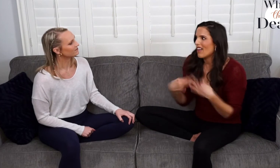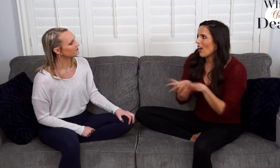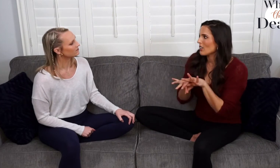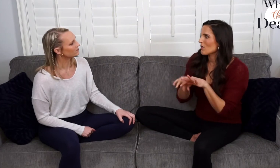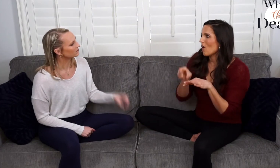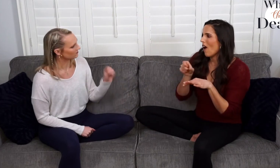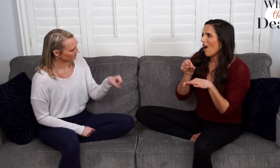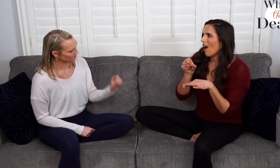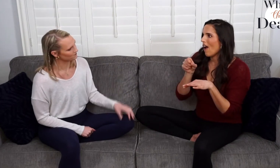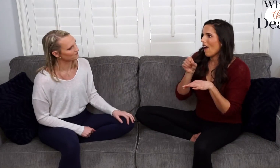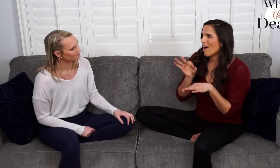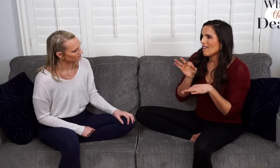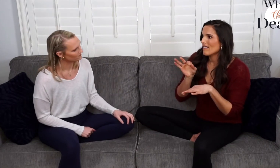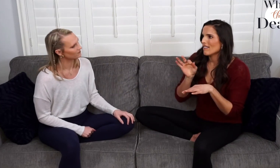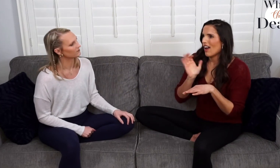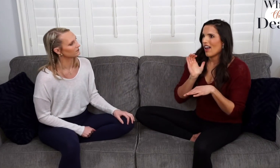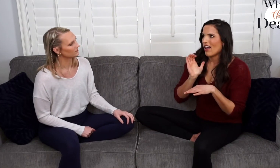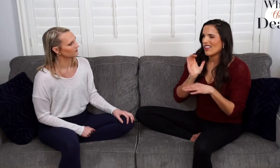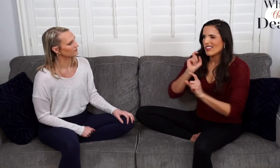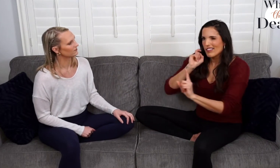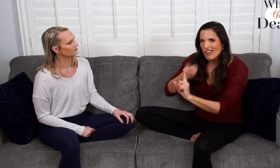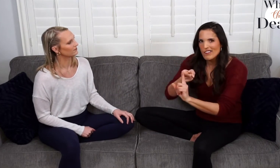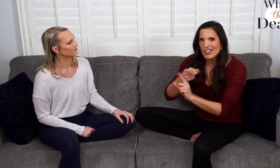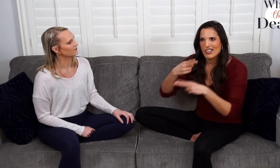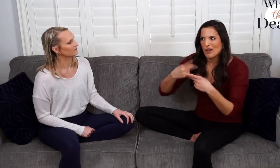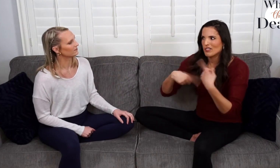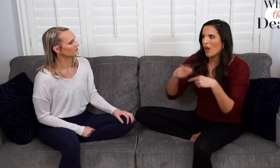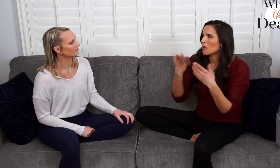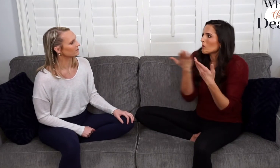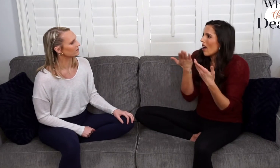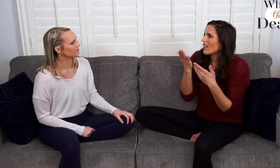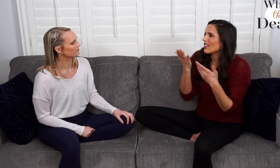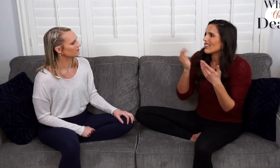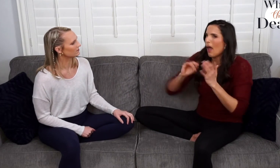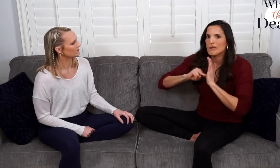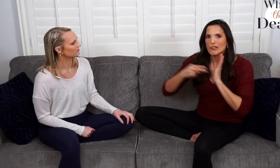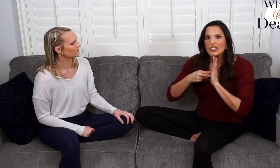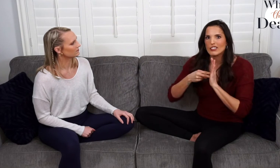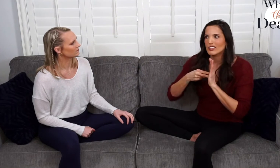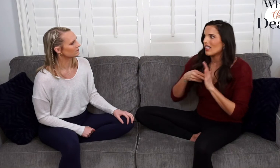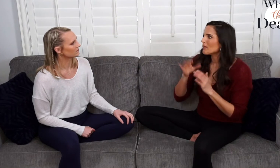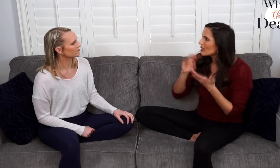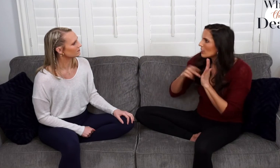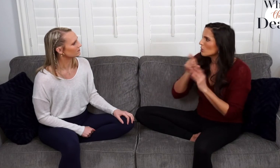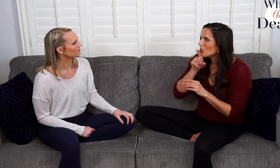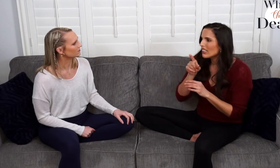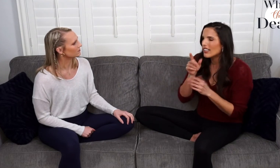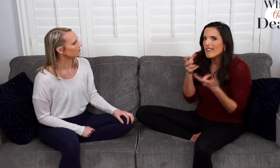and value of being given a name sign and what that truly means. It means that you're investing